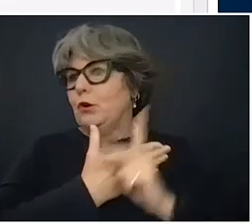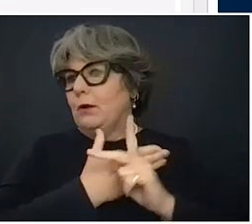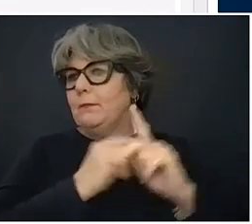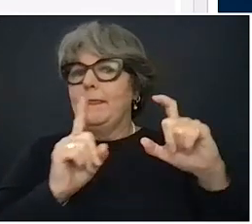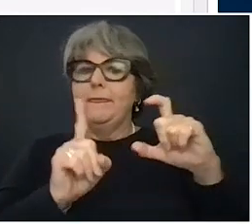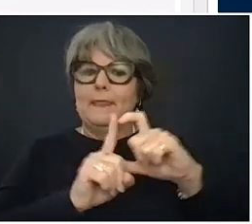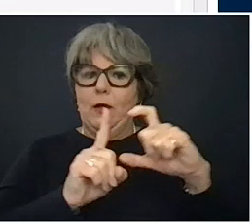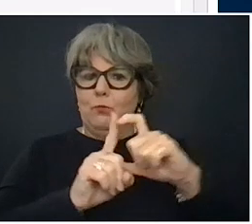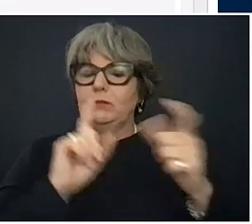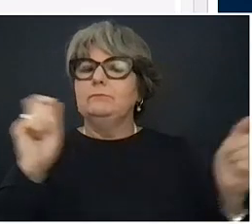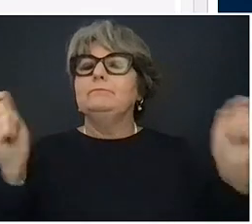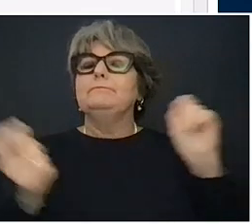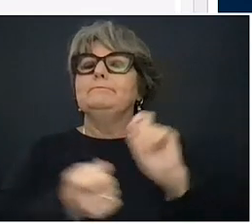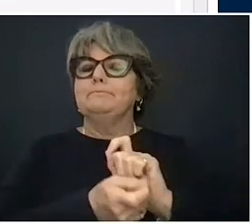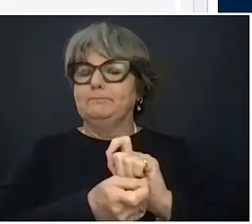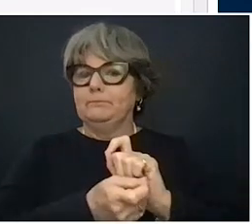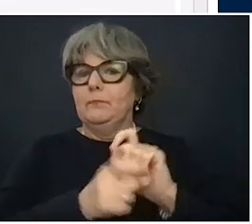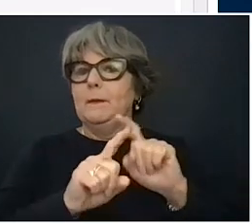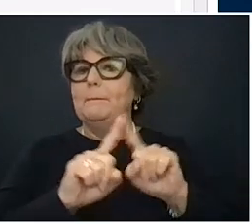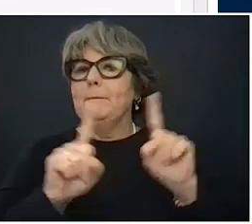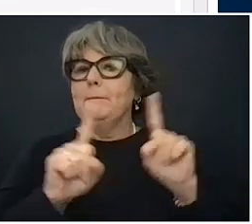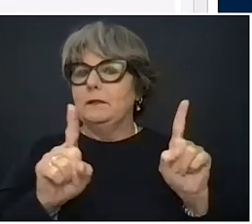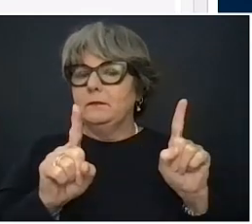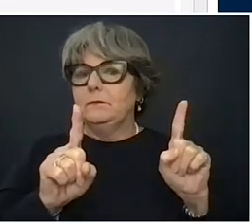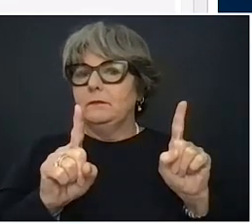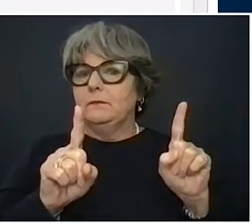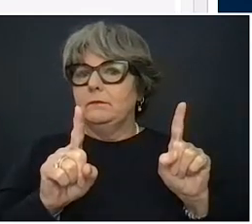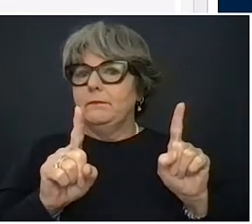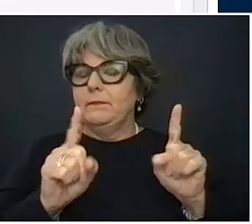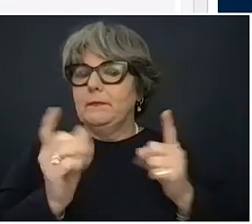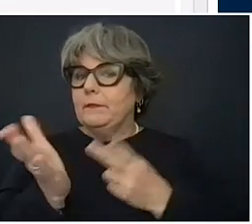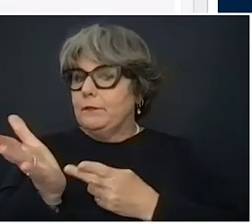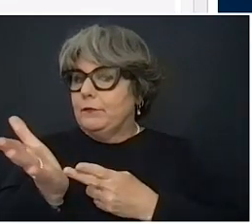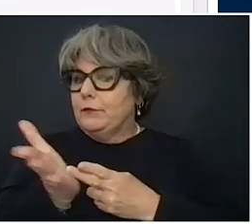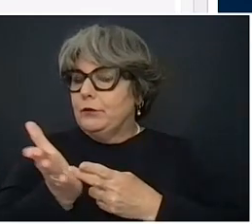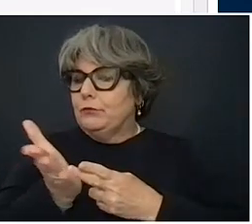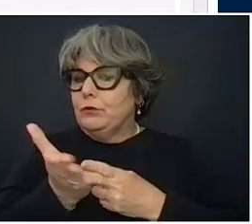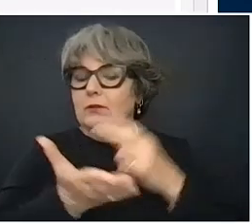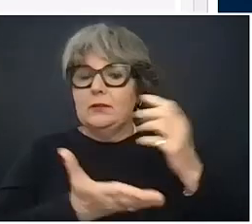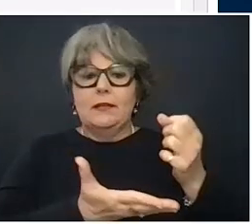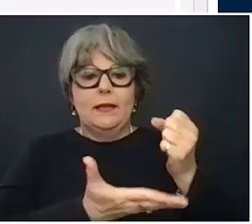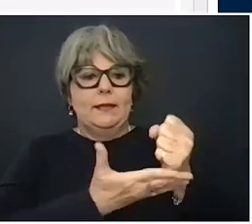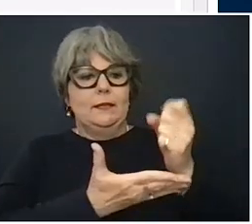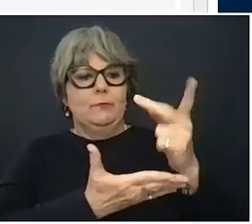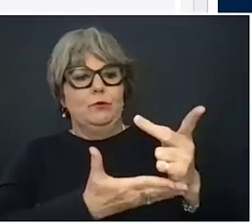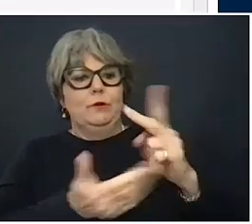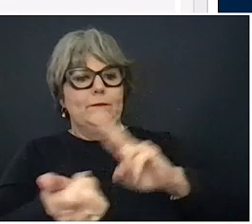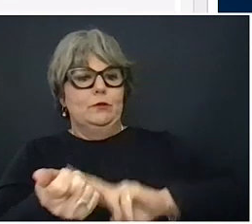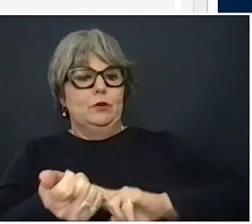approval. But, you know, the truth of the matter is, an approved nursing program could also have a nursing program